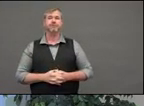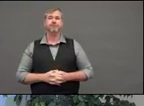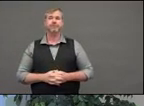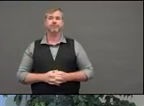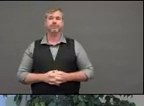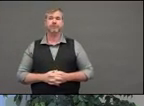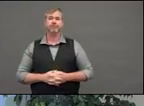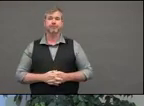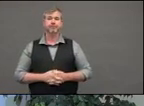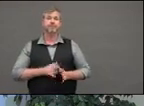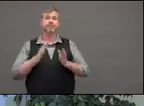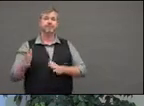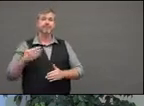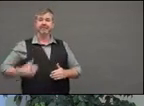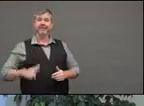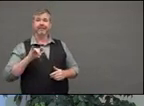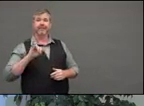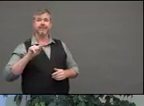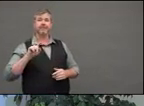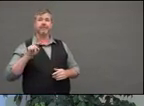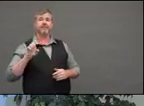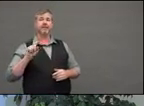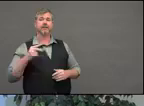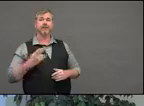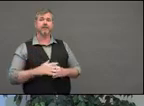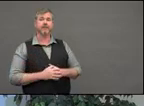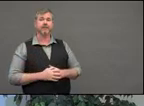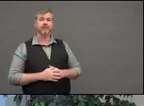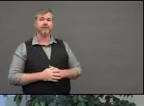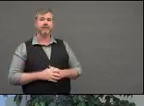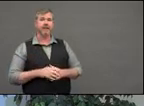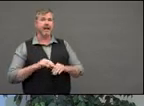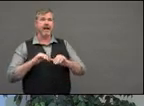pandemic is usually by hanging out with my siblings